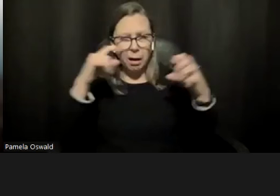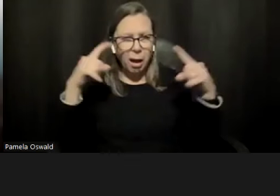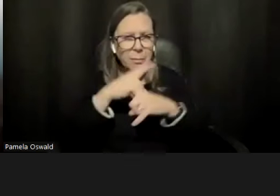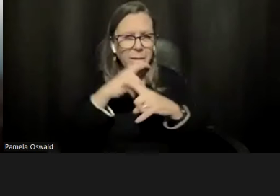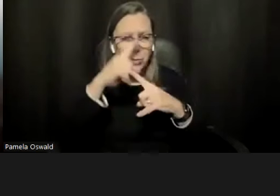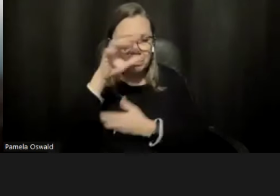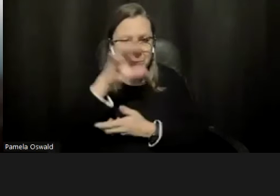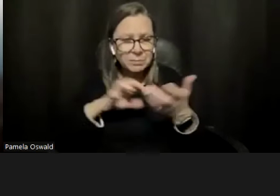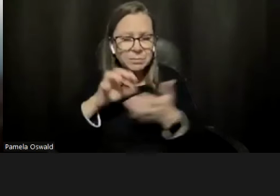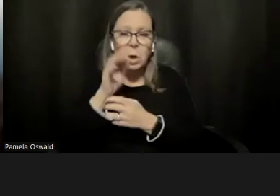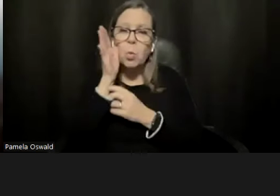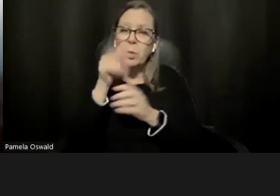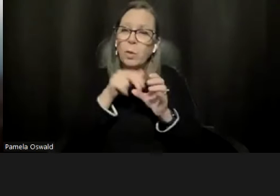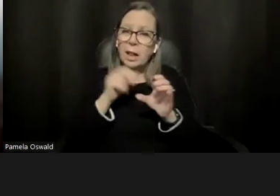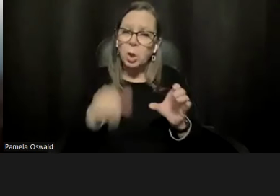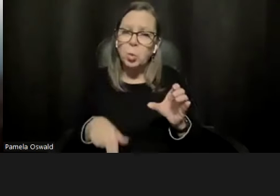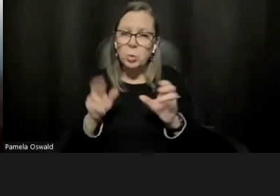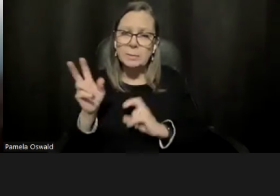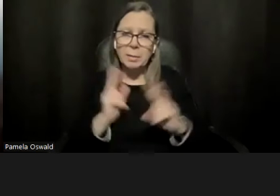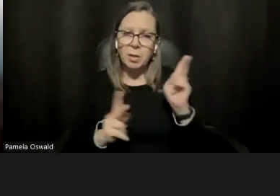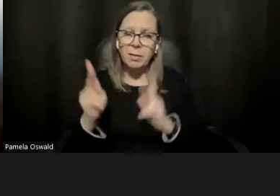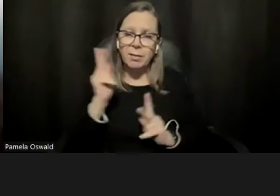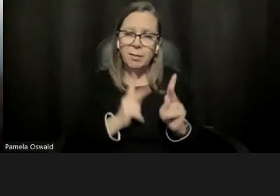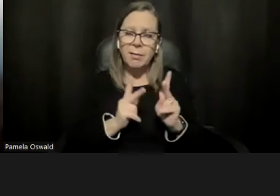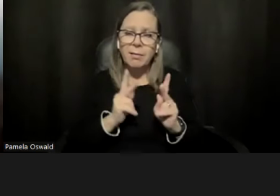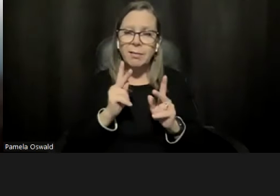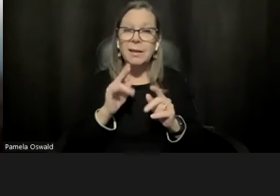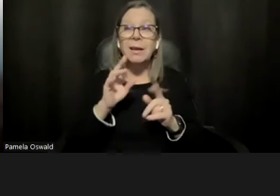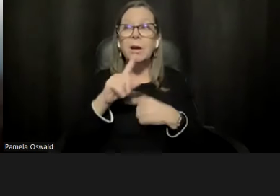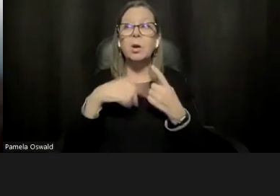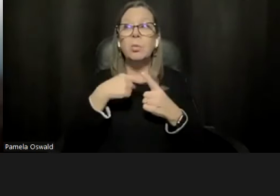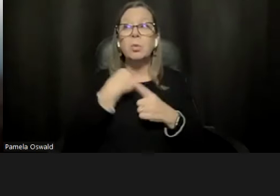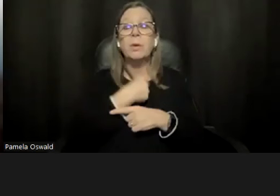lose folks and when we know that these dates are set and this is when they are going to